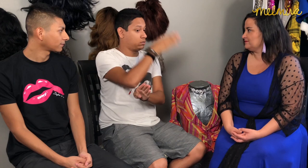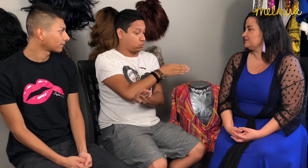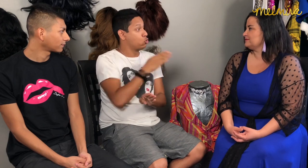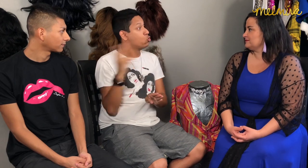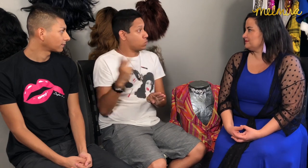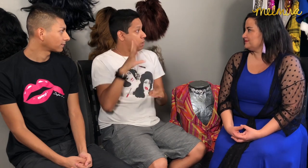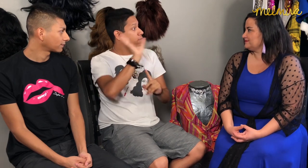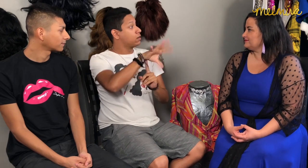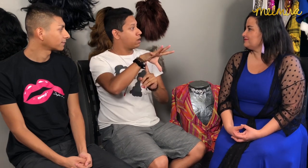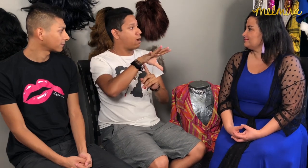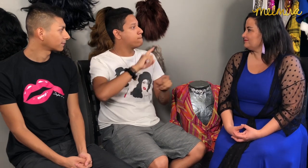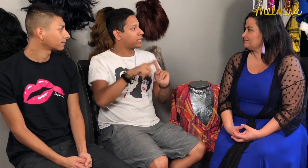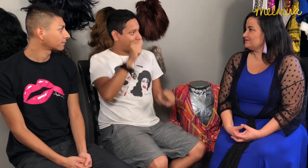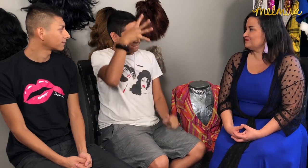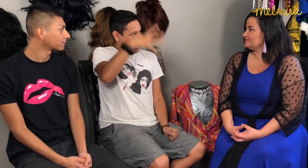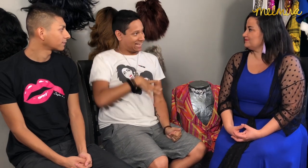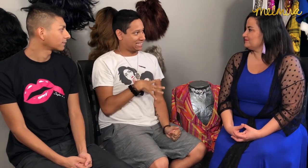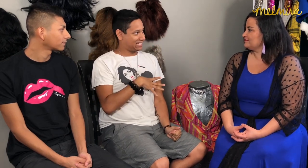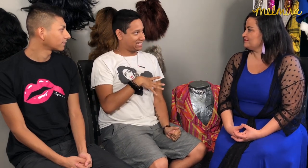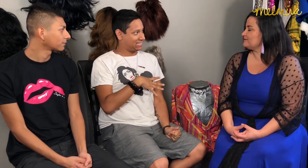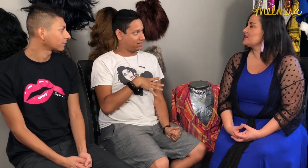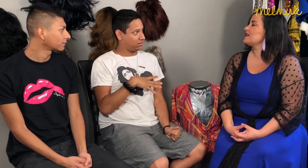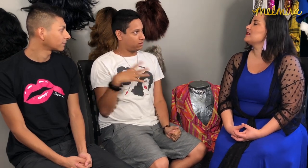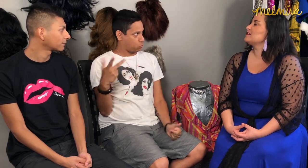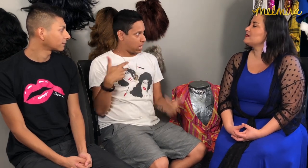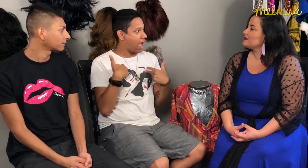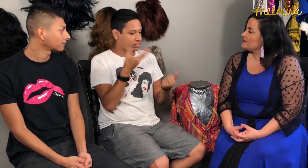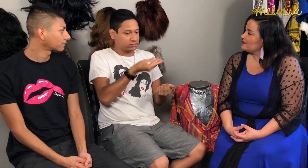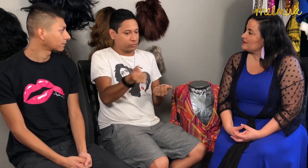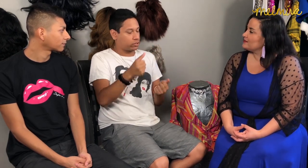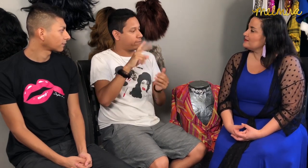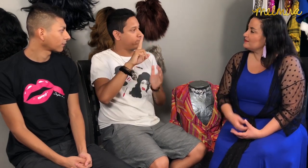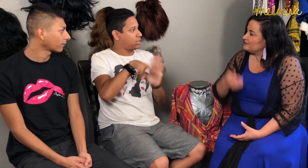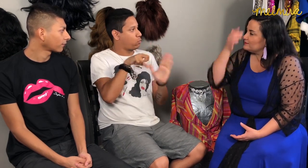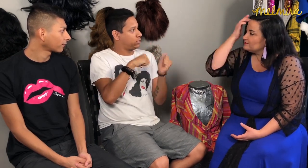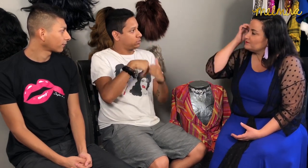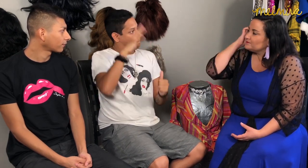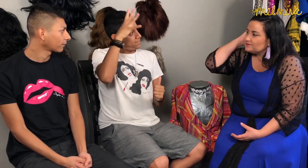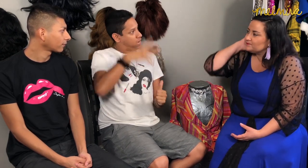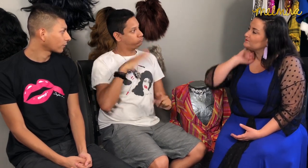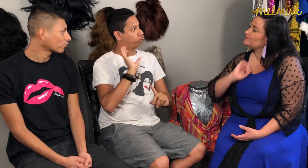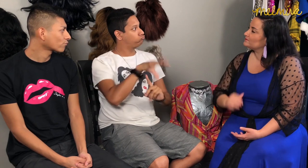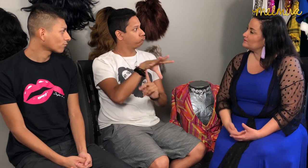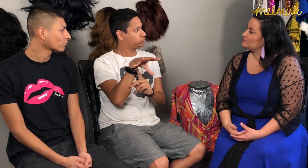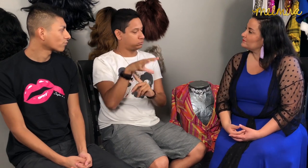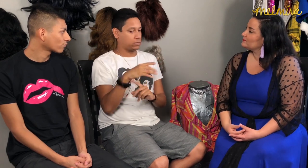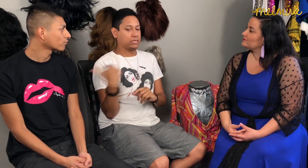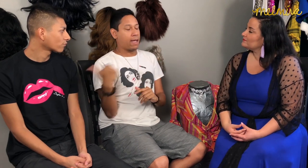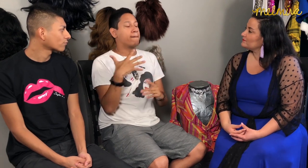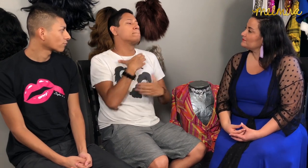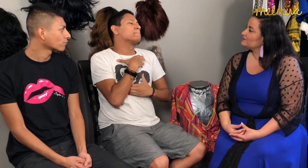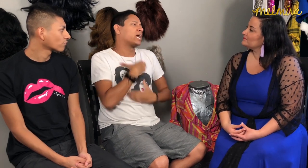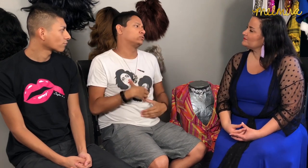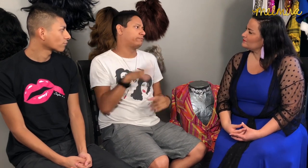But the funny story is before then, we used to film as men. We did several videos as this, us being men, and Jimmy's